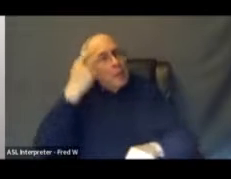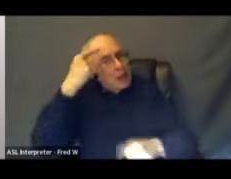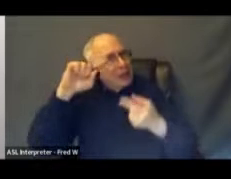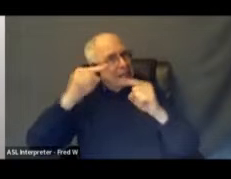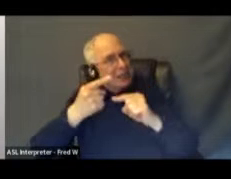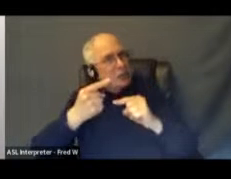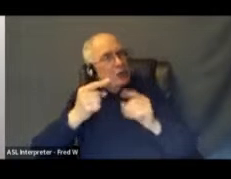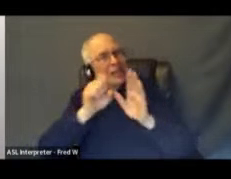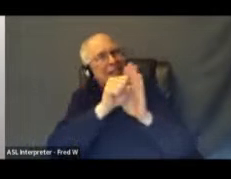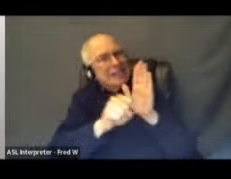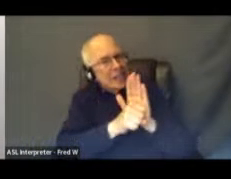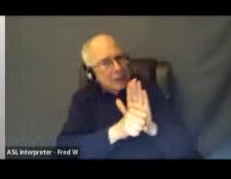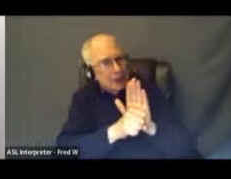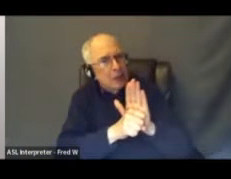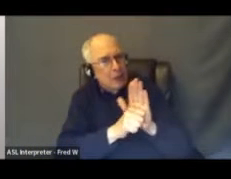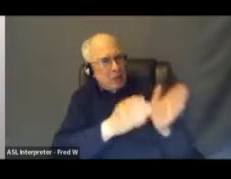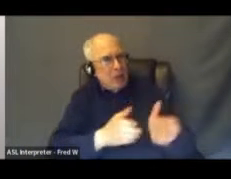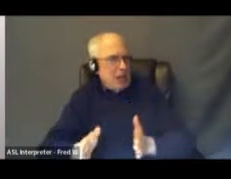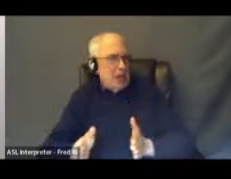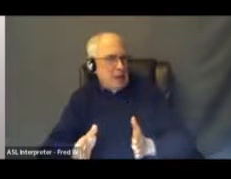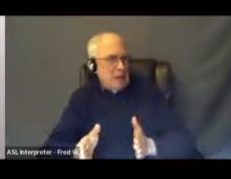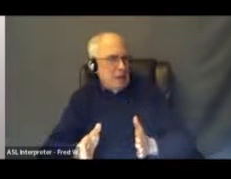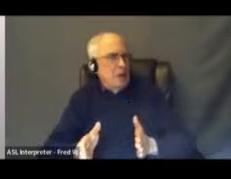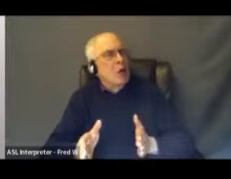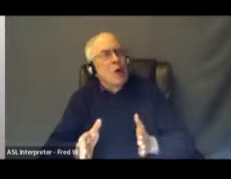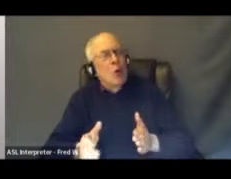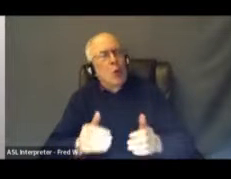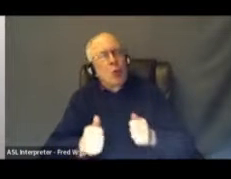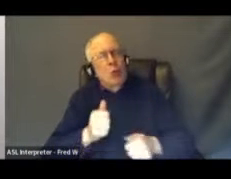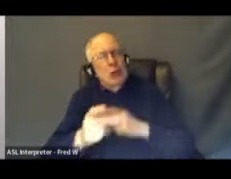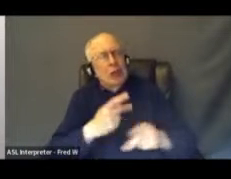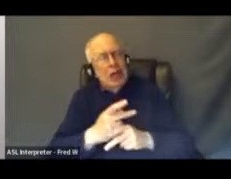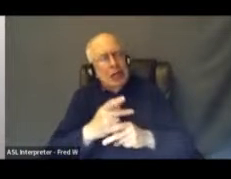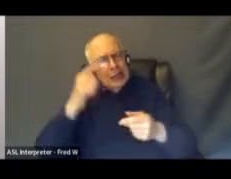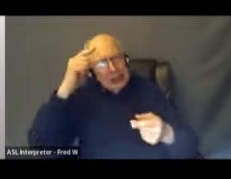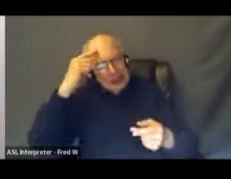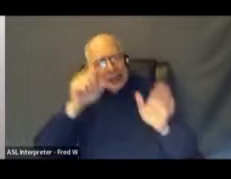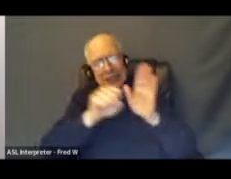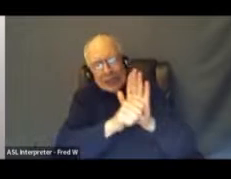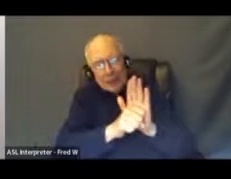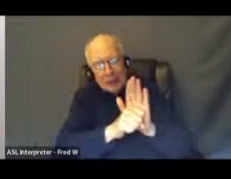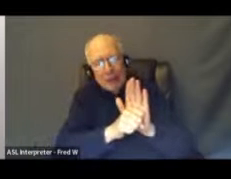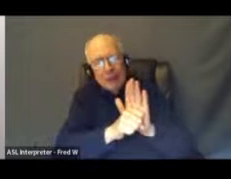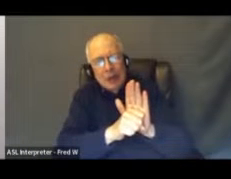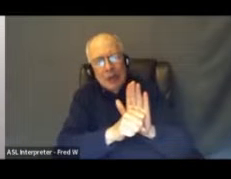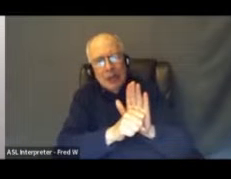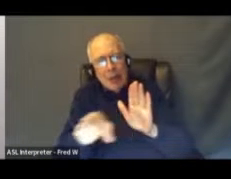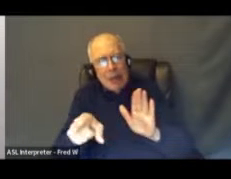what types of symptoms were identified that they relate to struggling with, and how anybody who interacts with them could